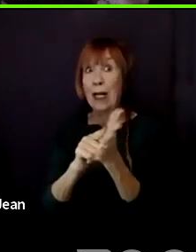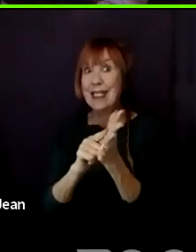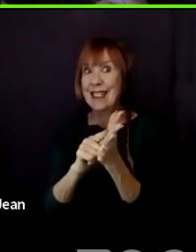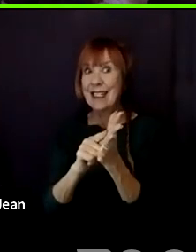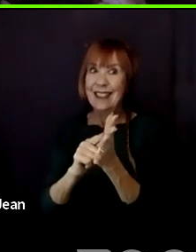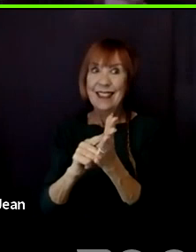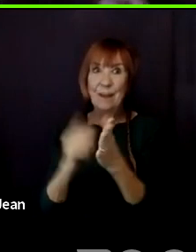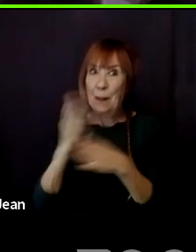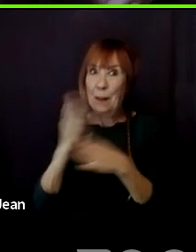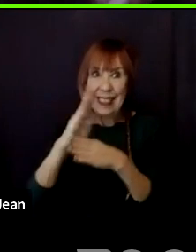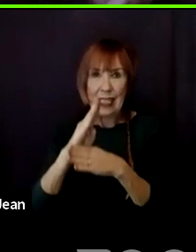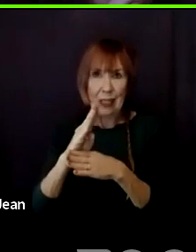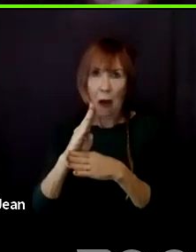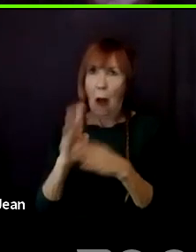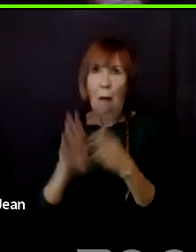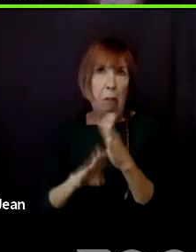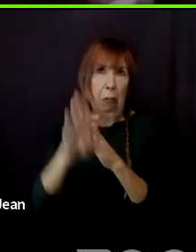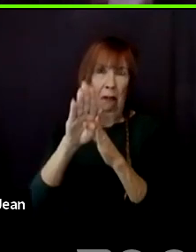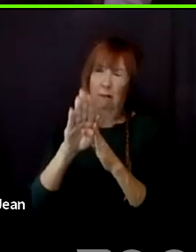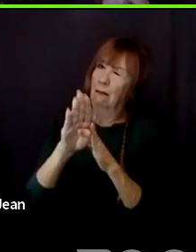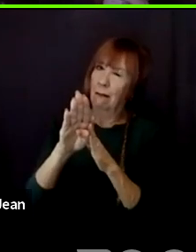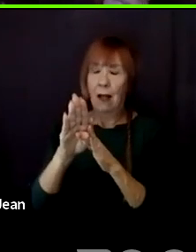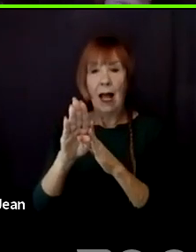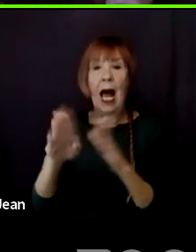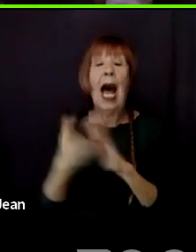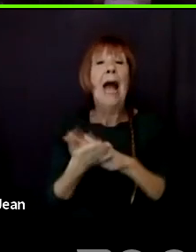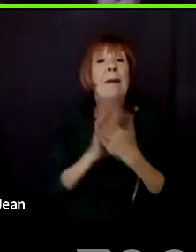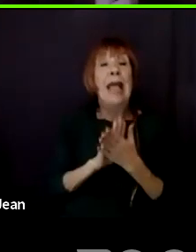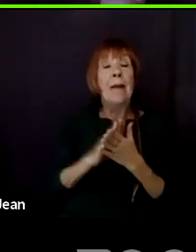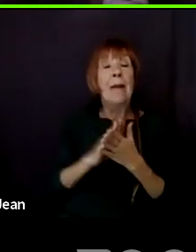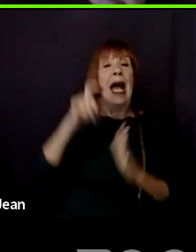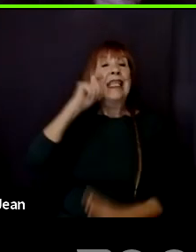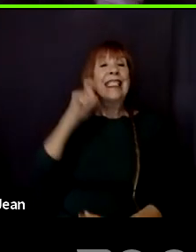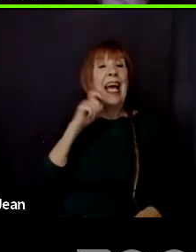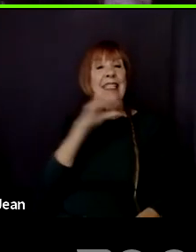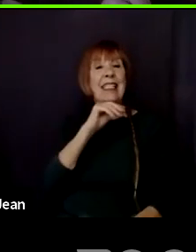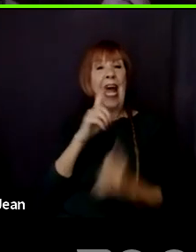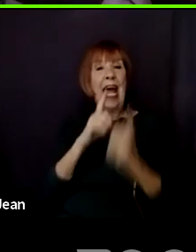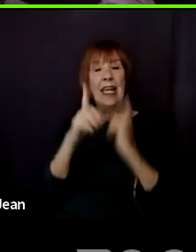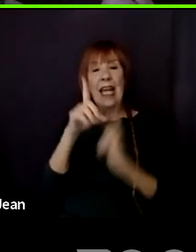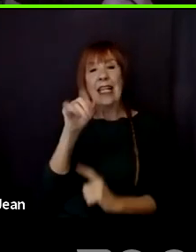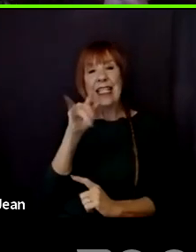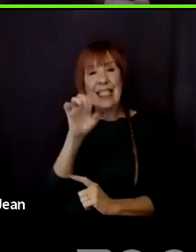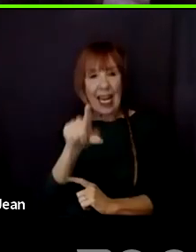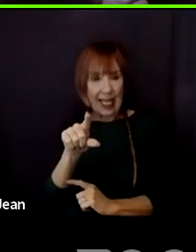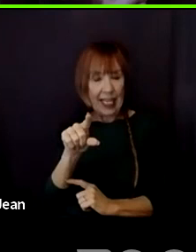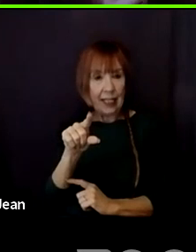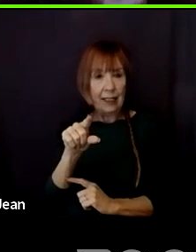I became a sex and dating writer and journalist, a sex journalist, which I don't think is,